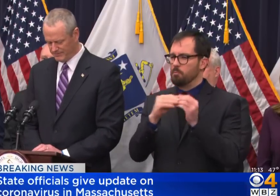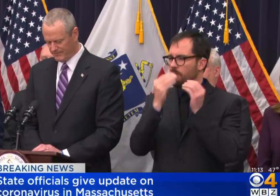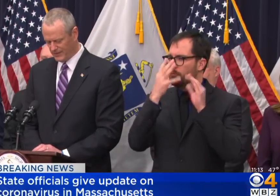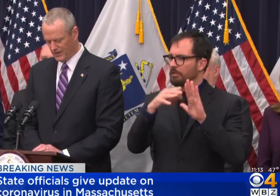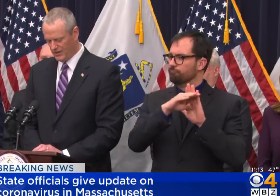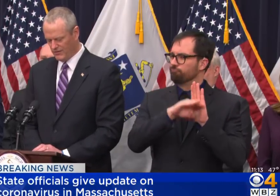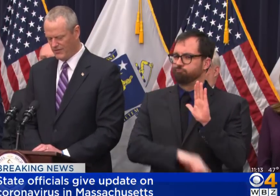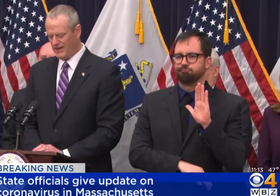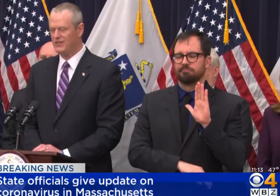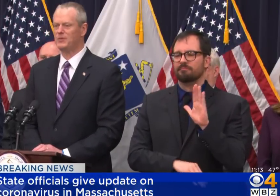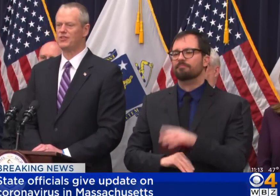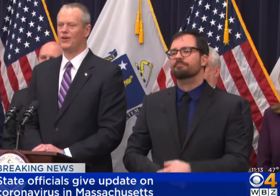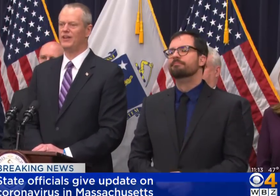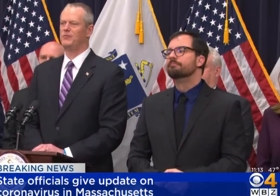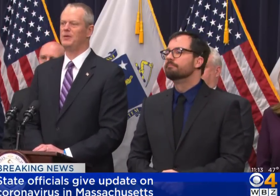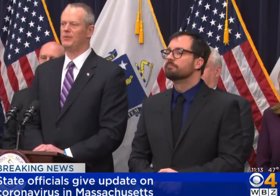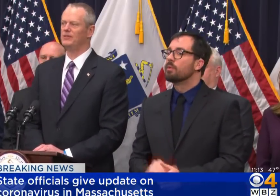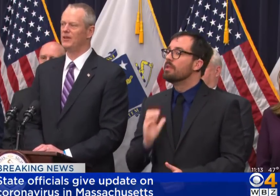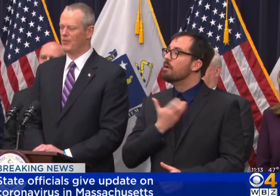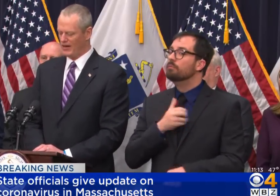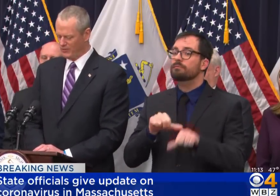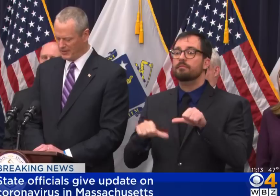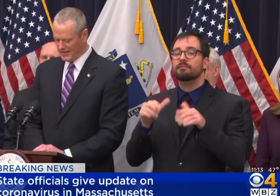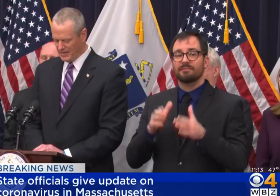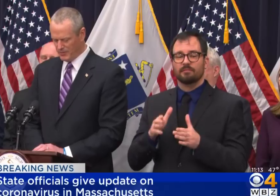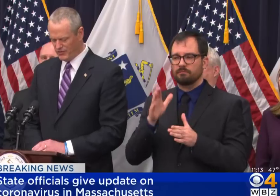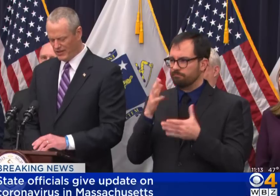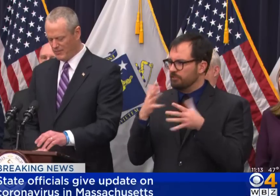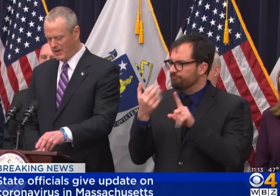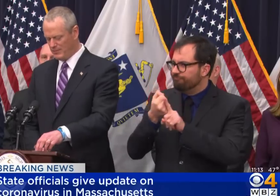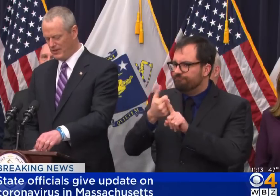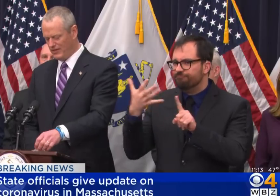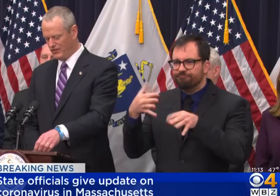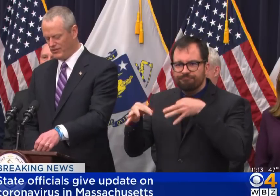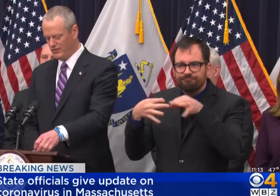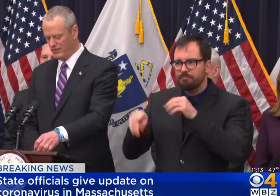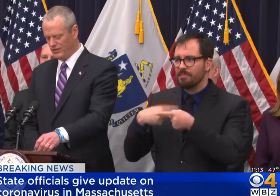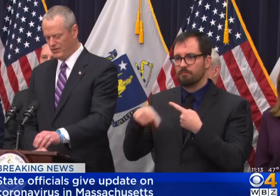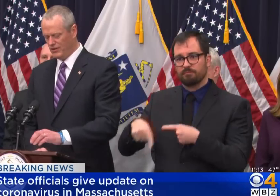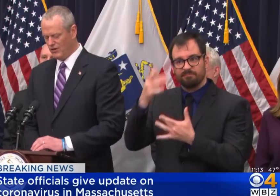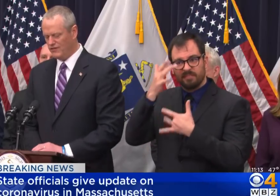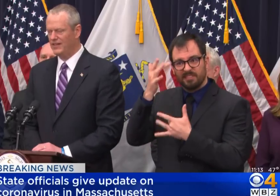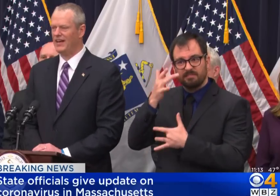RESPONSIBLE PLANNING ADVICE, YOU CAN ALWAYS VISIT MASS.GOV/KNOWPLANPREPARE. I WANT TO GO OVER WHAT THE SCIENCE TELLS US ONCE AGAIN